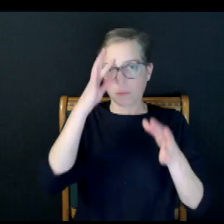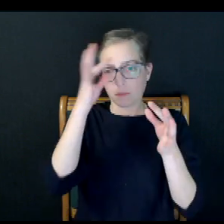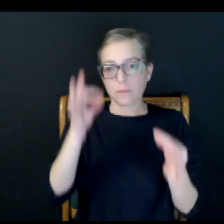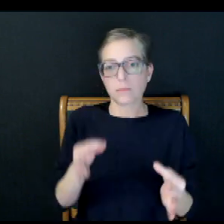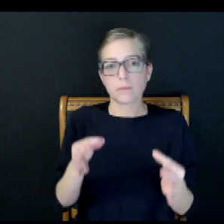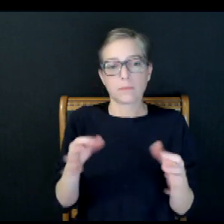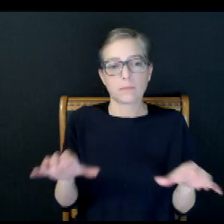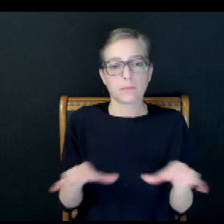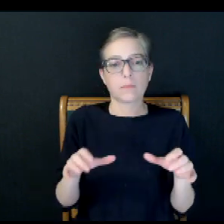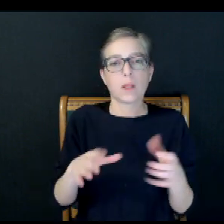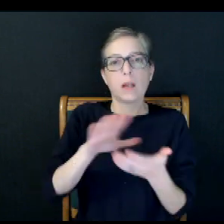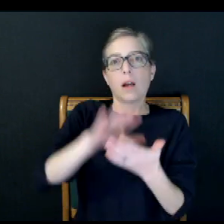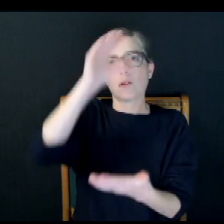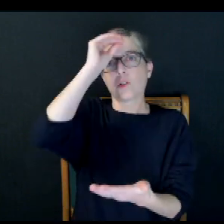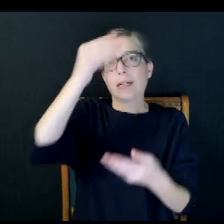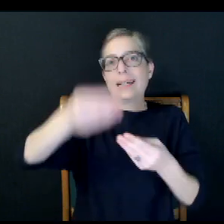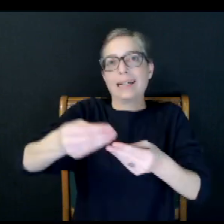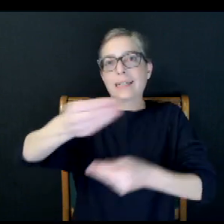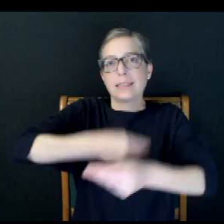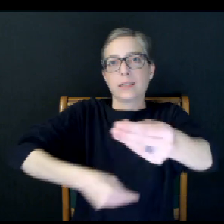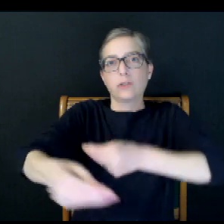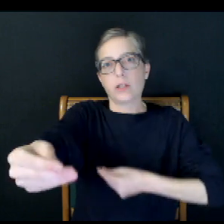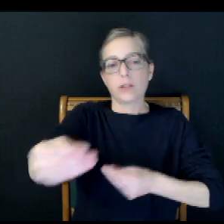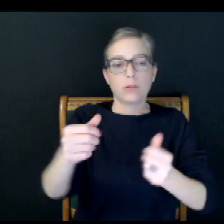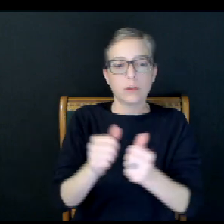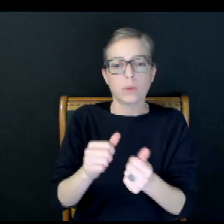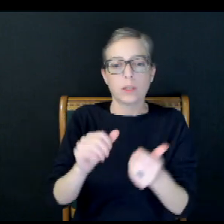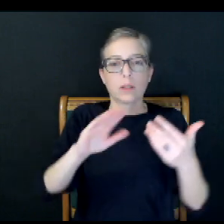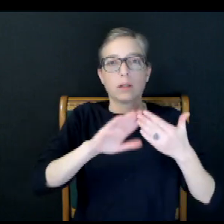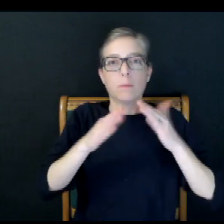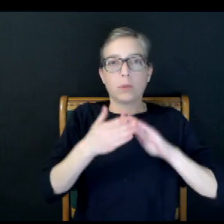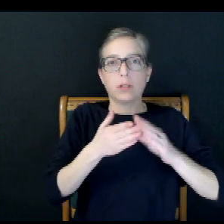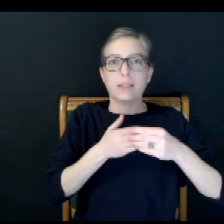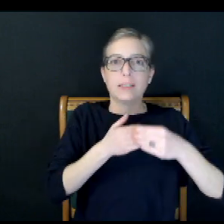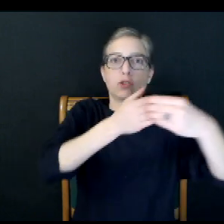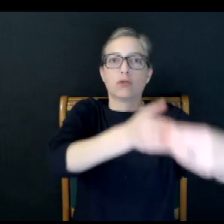with community driven organizations. And I'll tell you next what a learning exchange is.